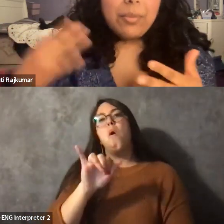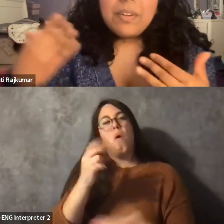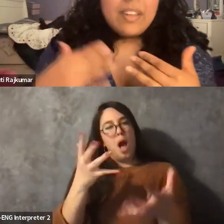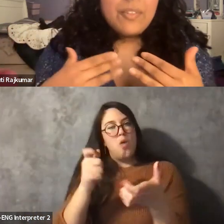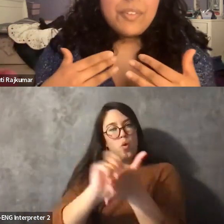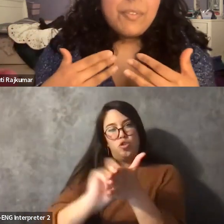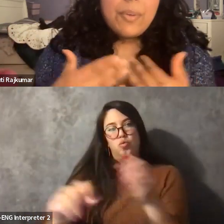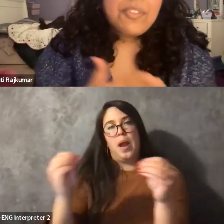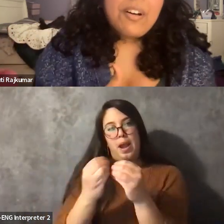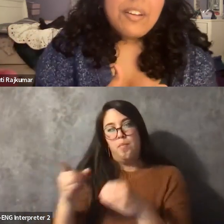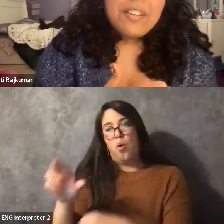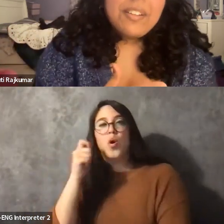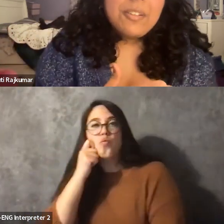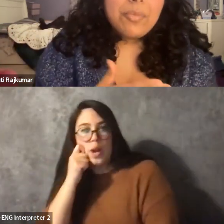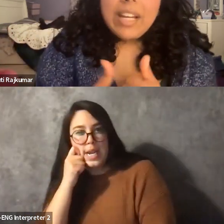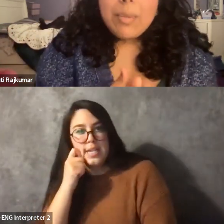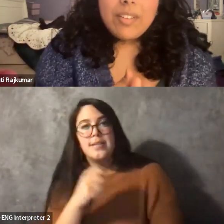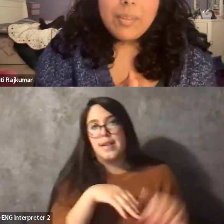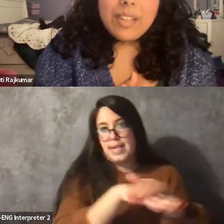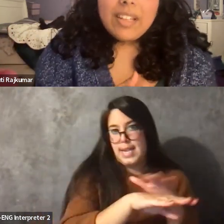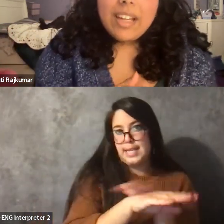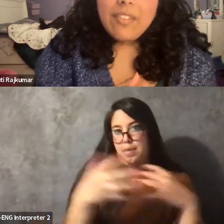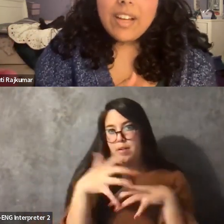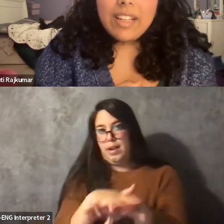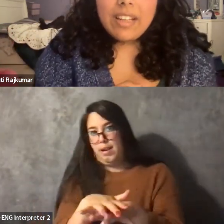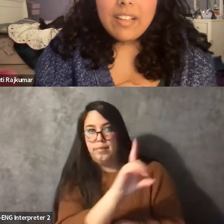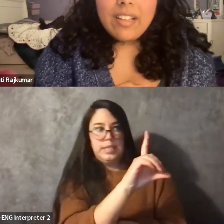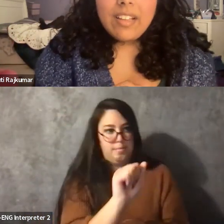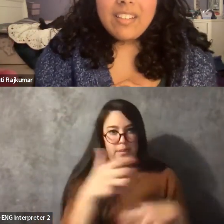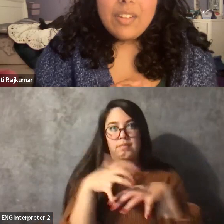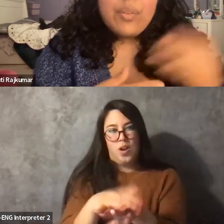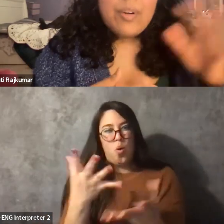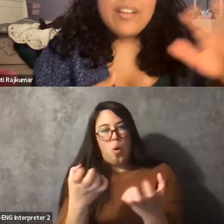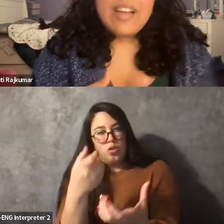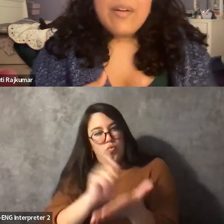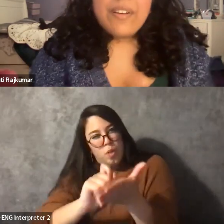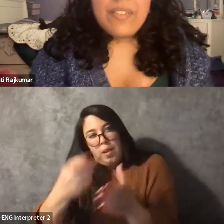I was really just focused on writing about disability and finding the stories out there